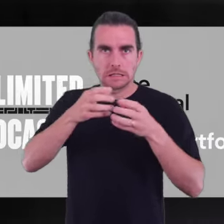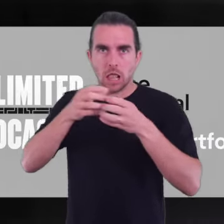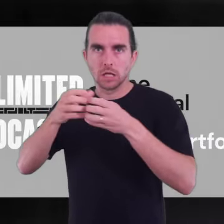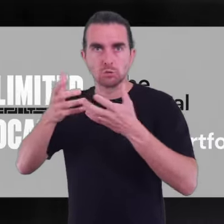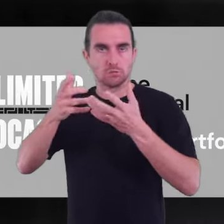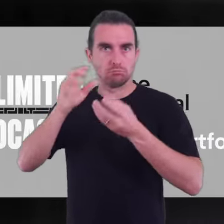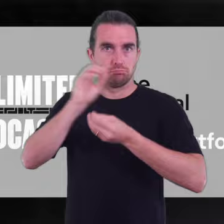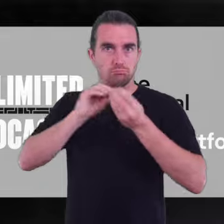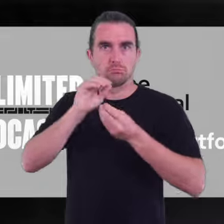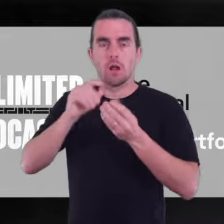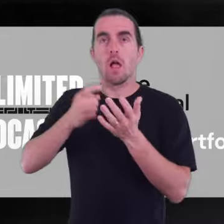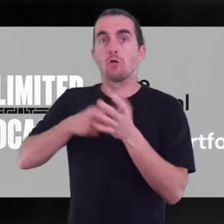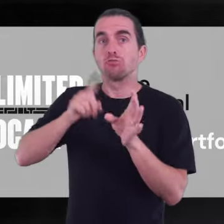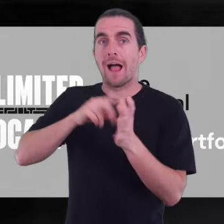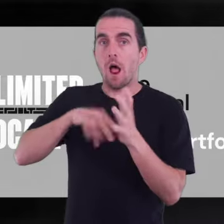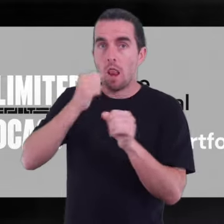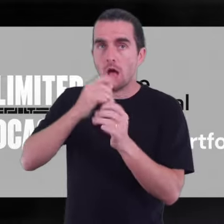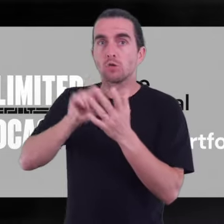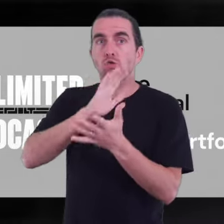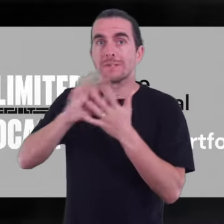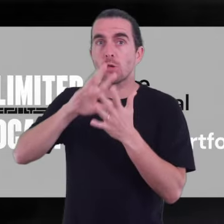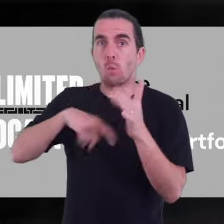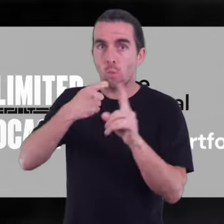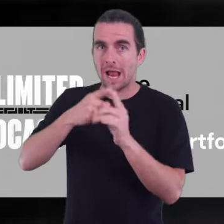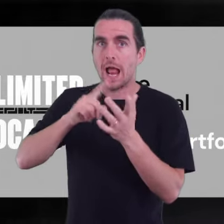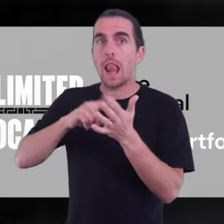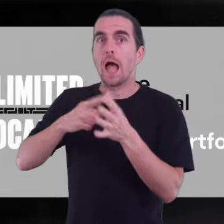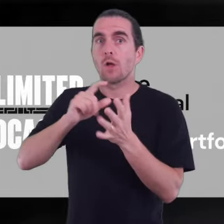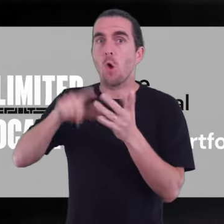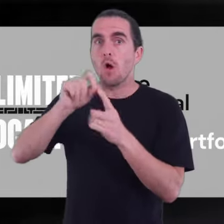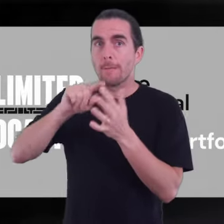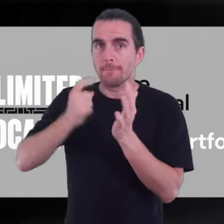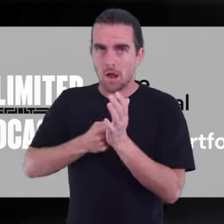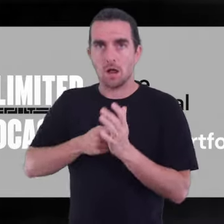and we're speaking to Ray Young, Joseph Wilk, and Lea Cooper. First of all, we spoke to Lea Cooper